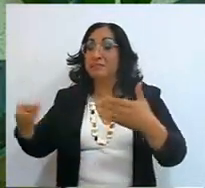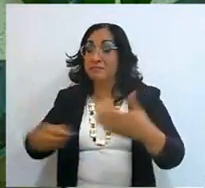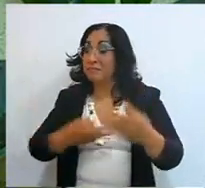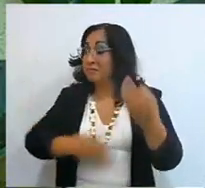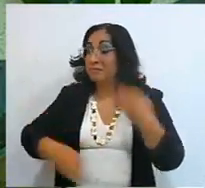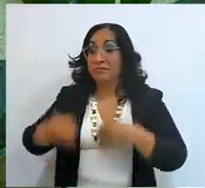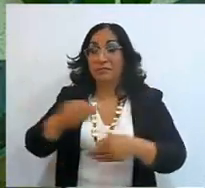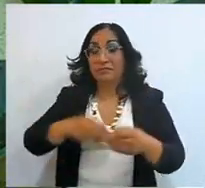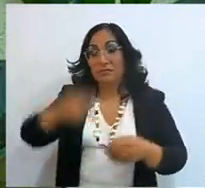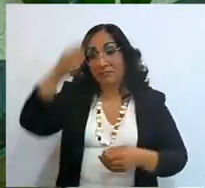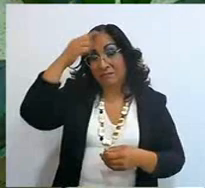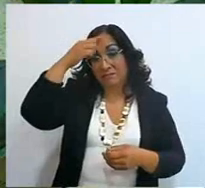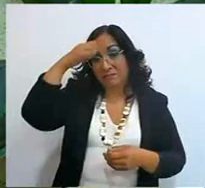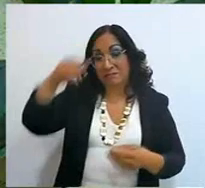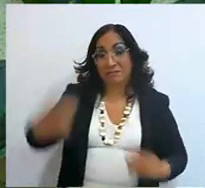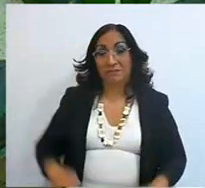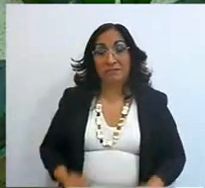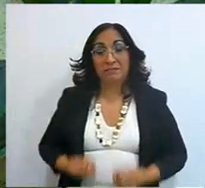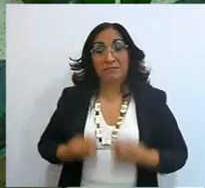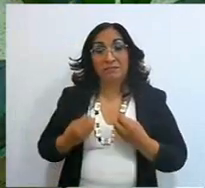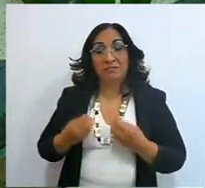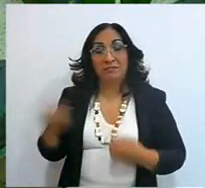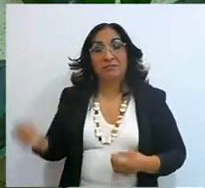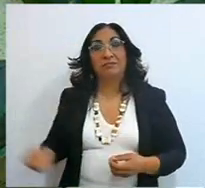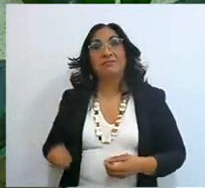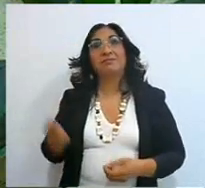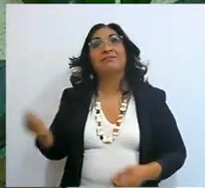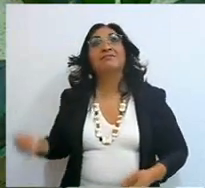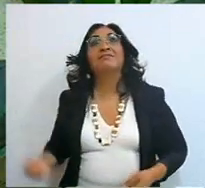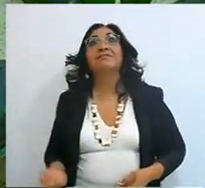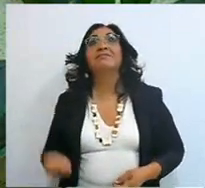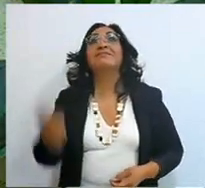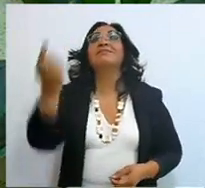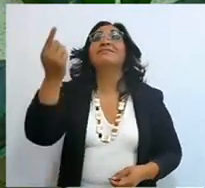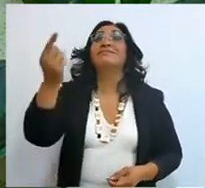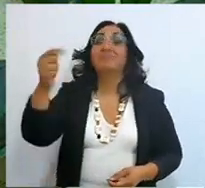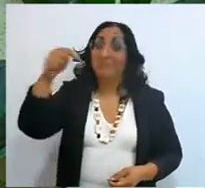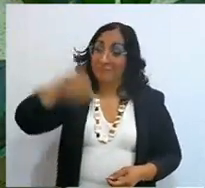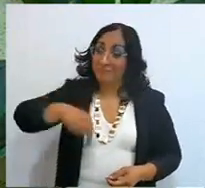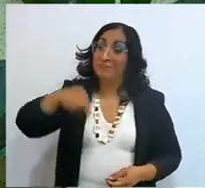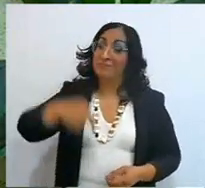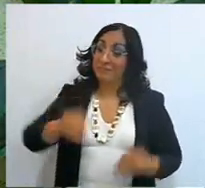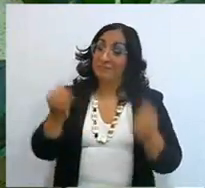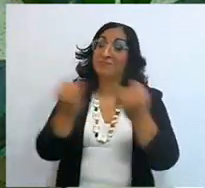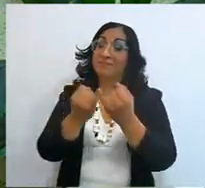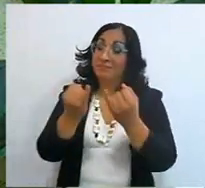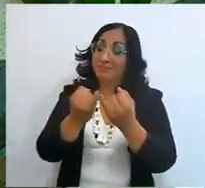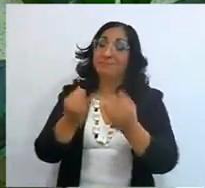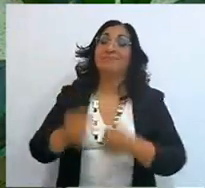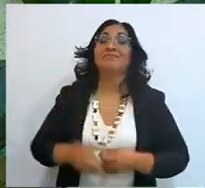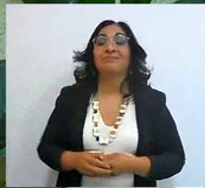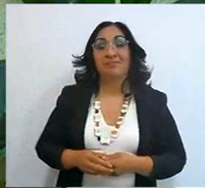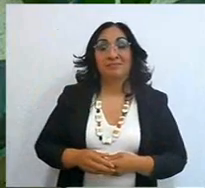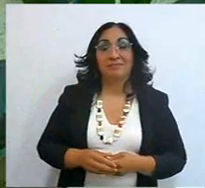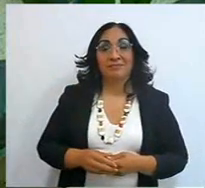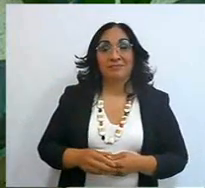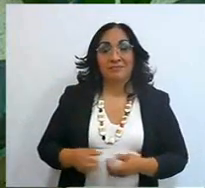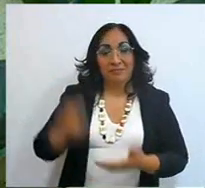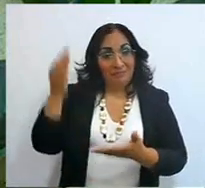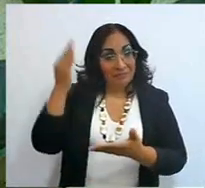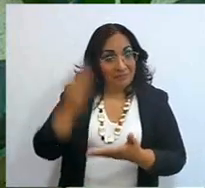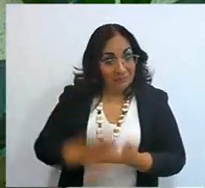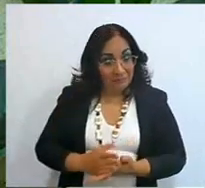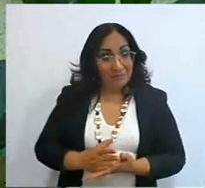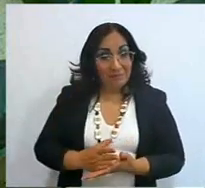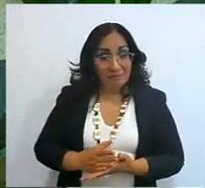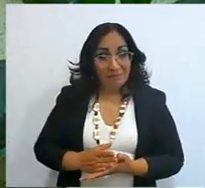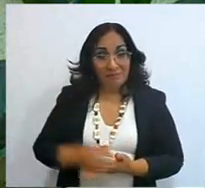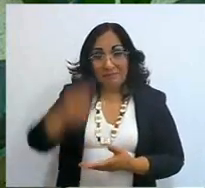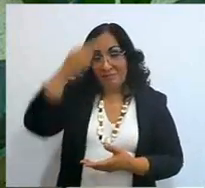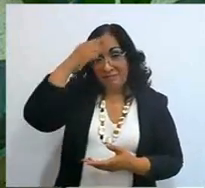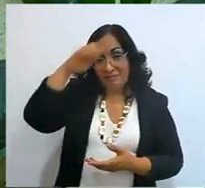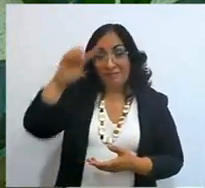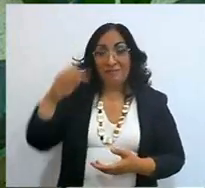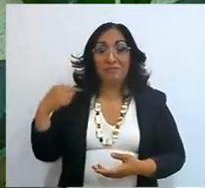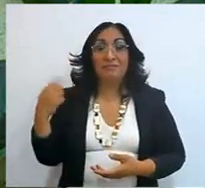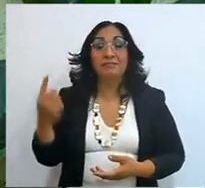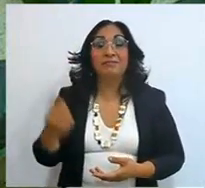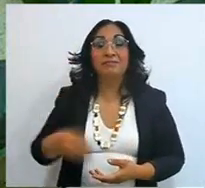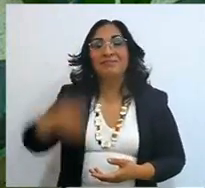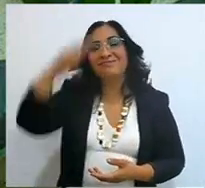for eternal life, and for this life, for this life to be better, this is the only manual, to be wiser than all,